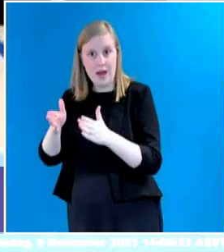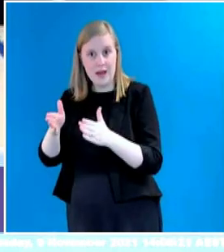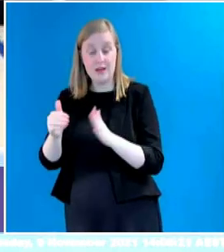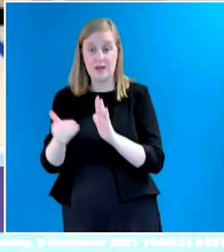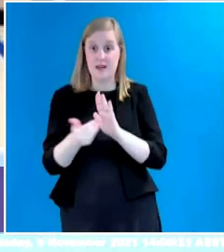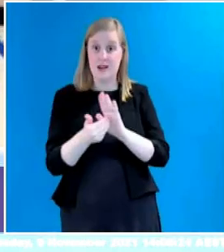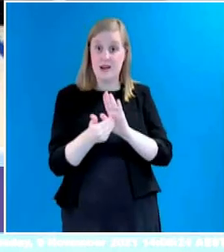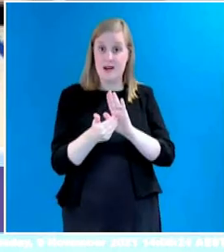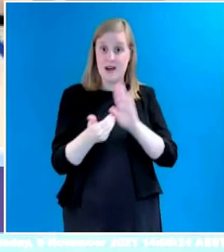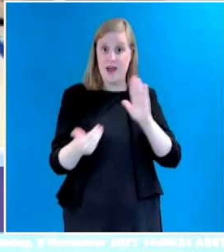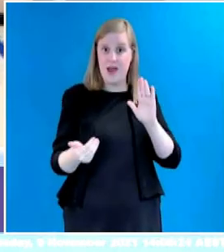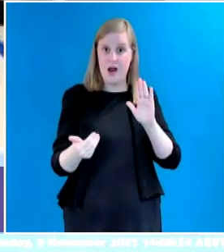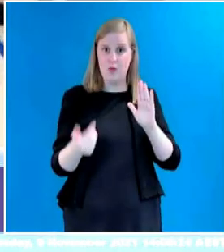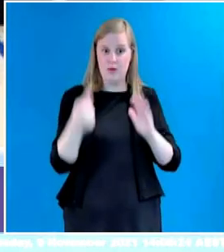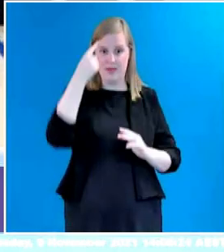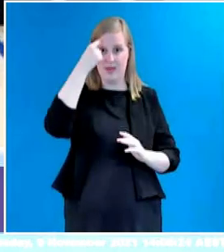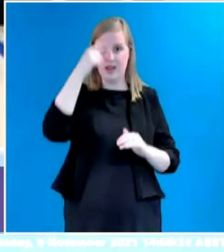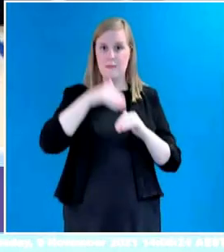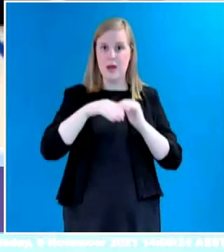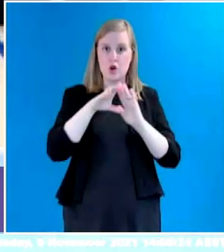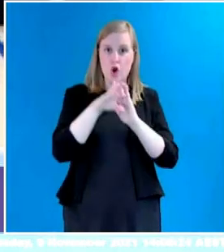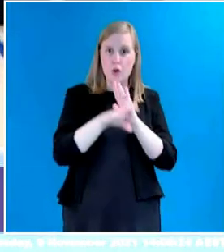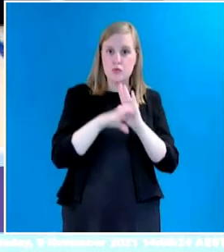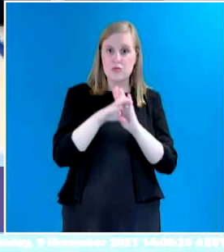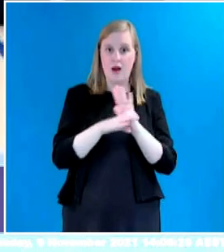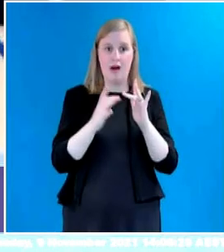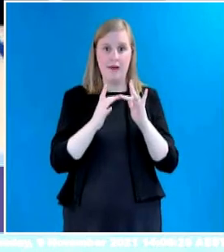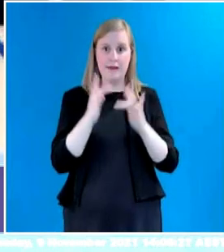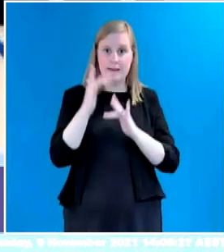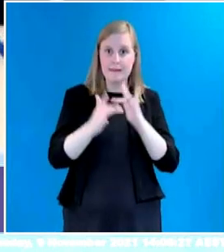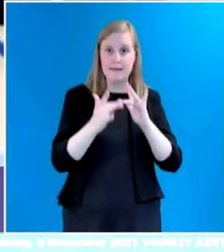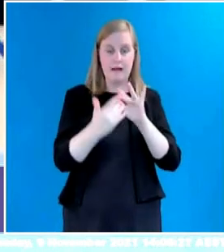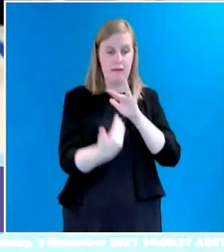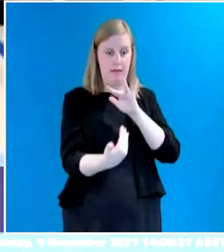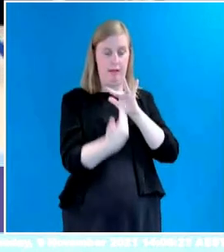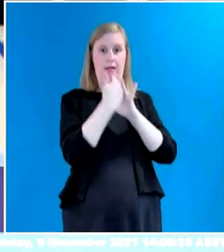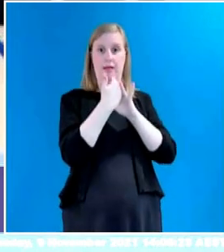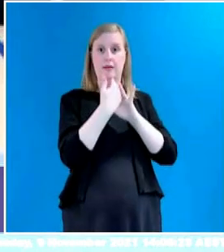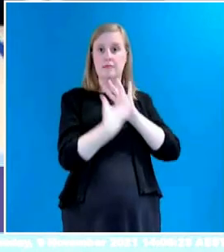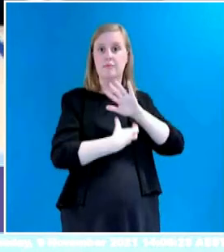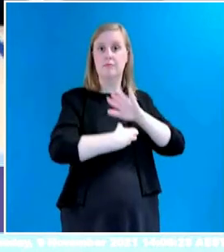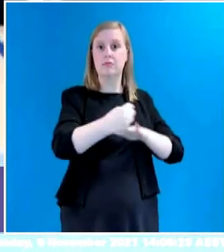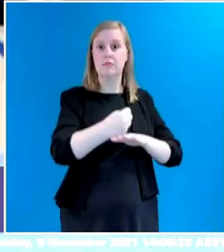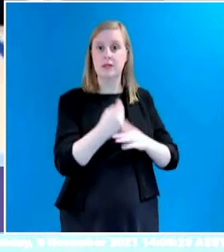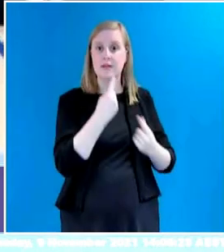reforming them again, including in relation to disability, to make sure that we continue to give effect to those rights.